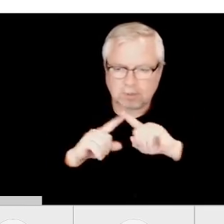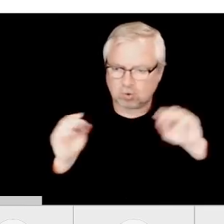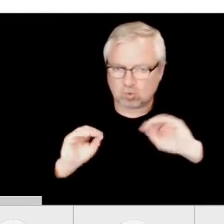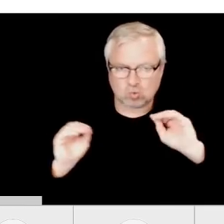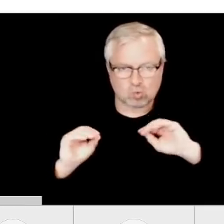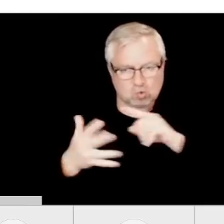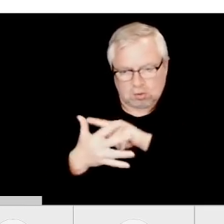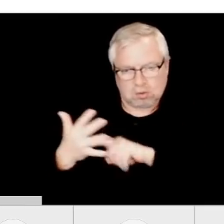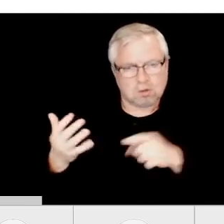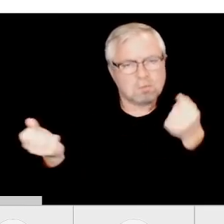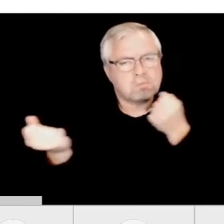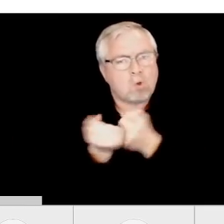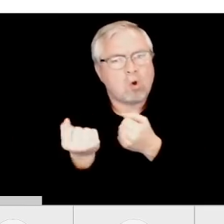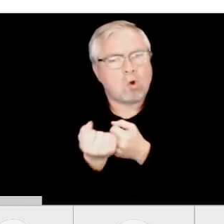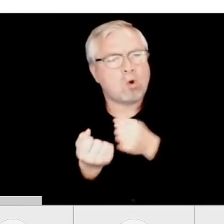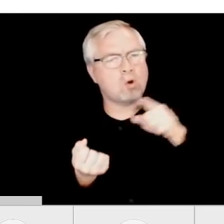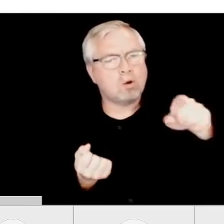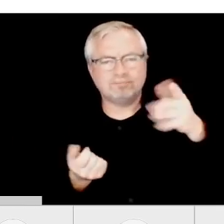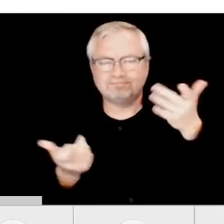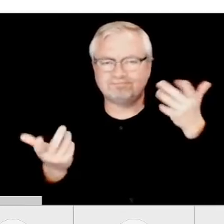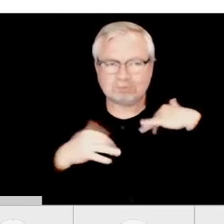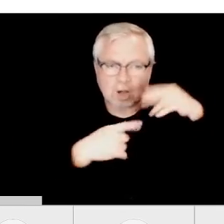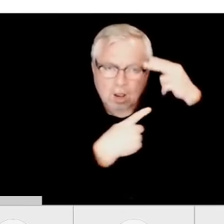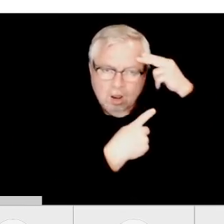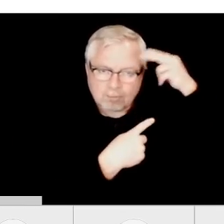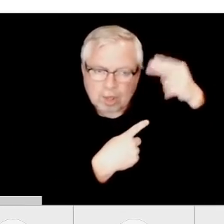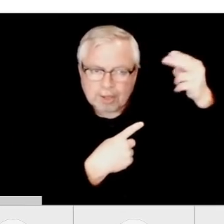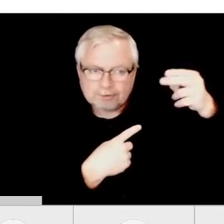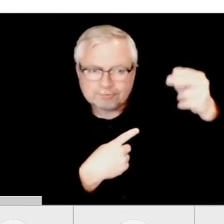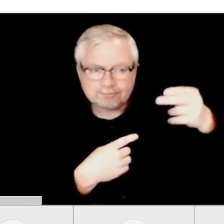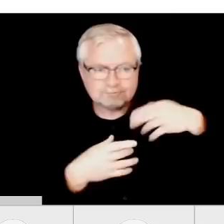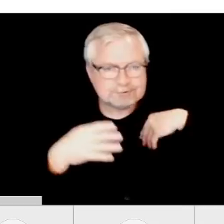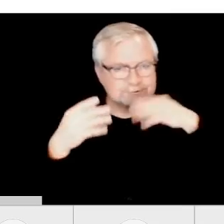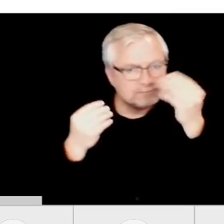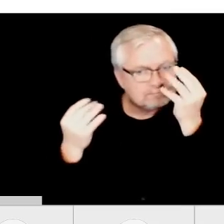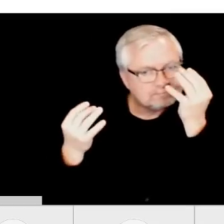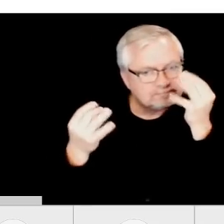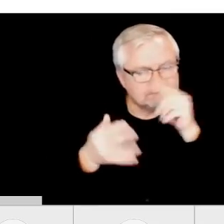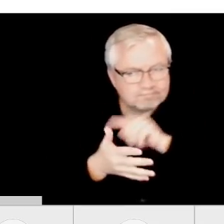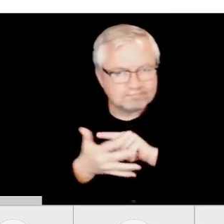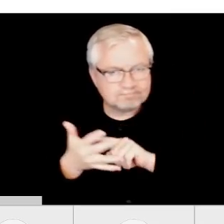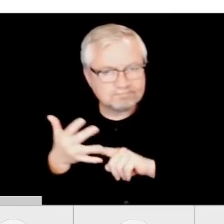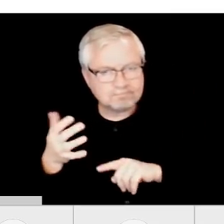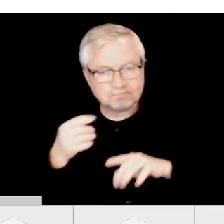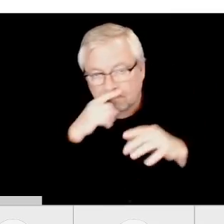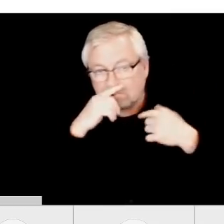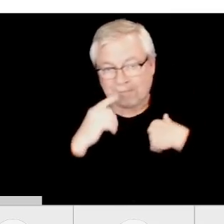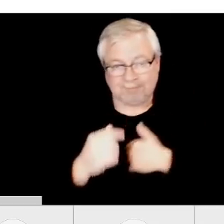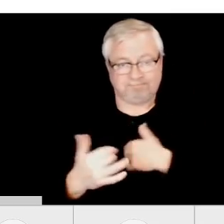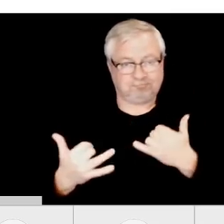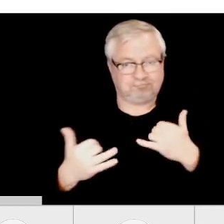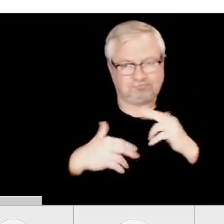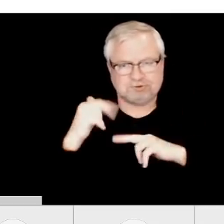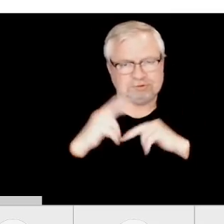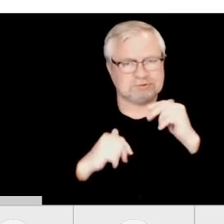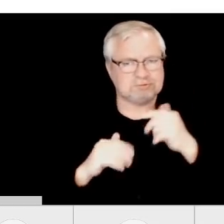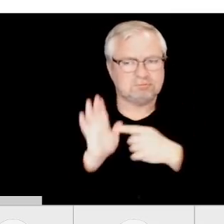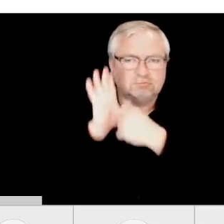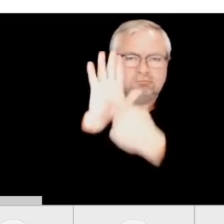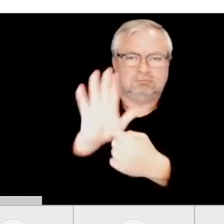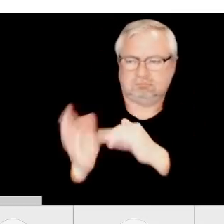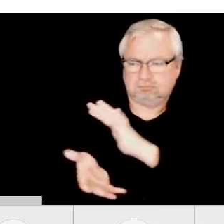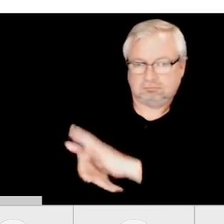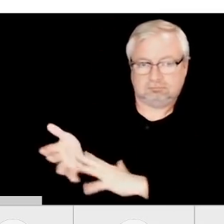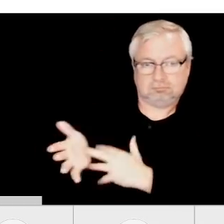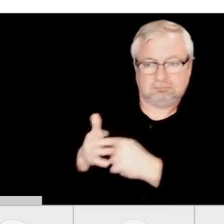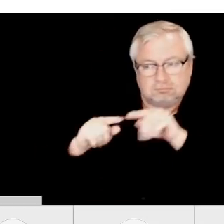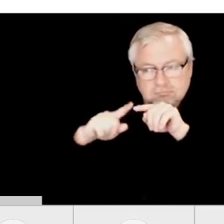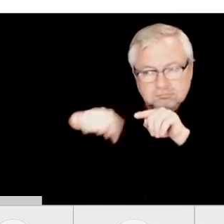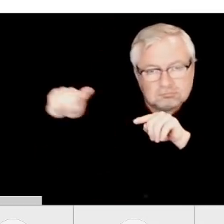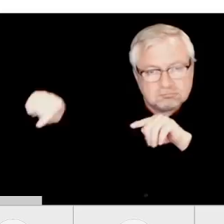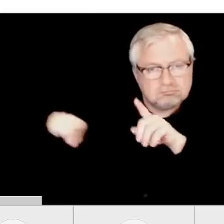So as data emerges we can build that in and draw you a clean cycling of curves